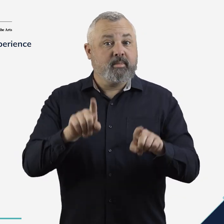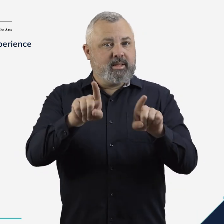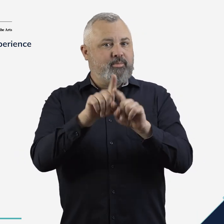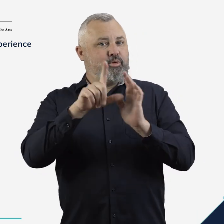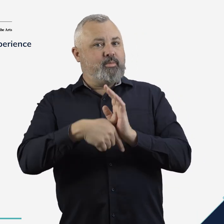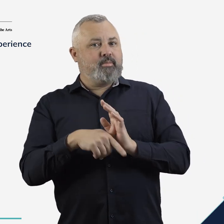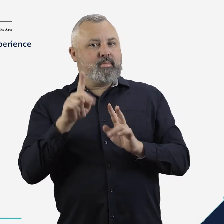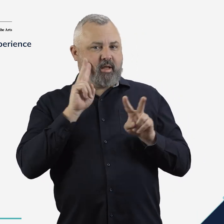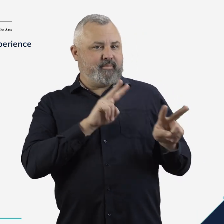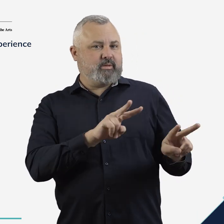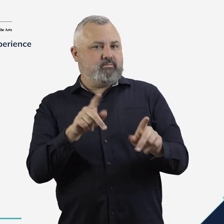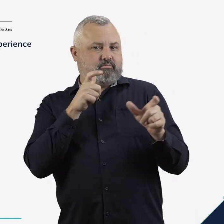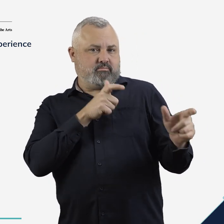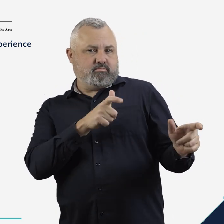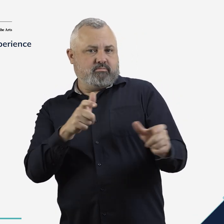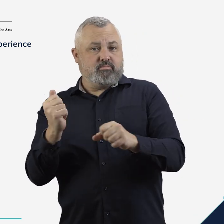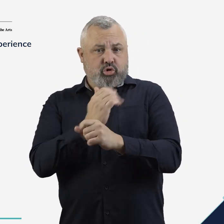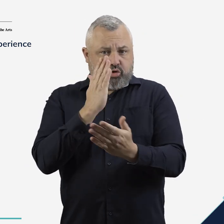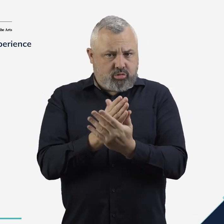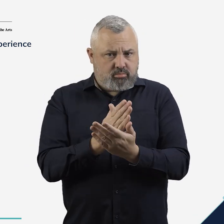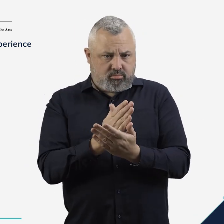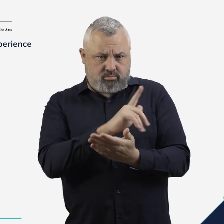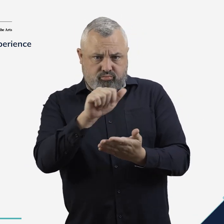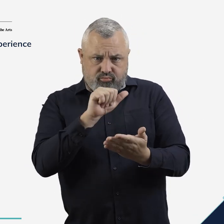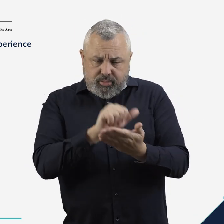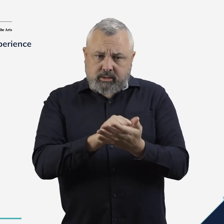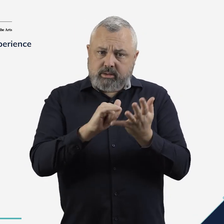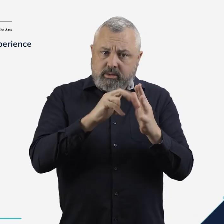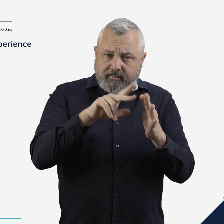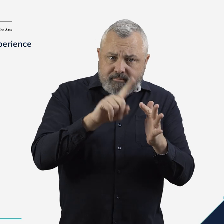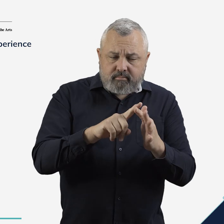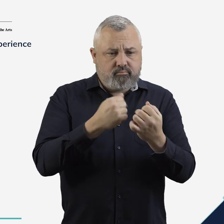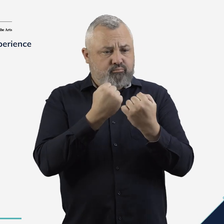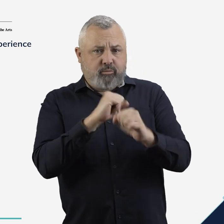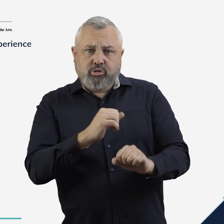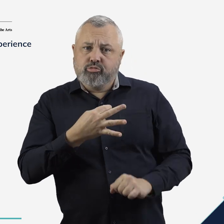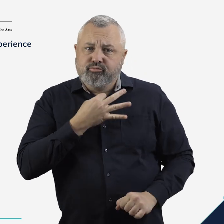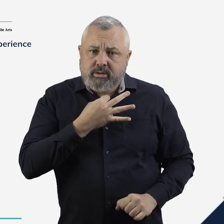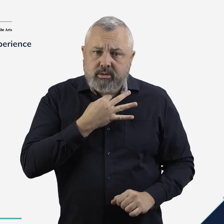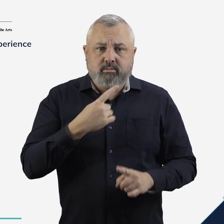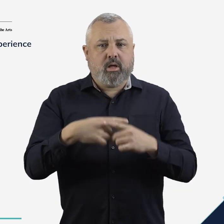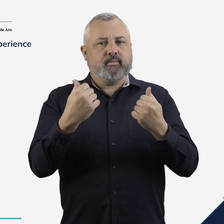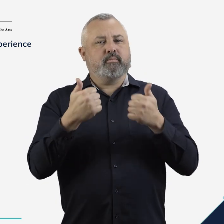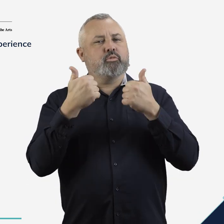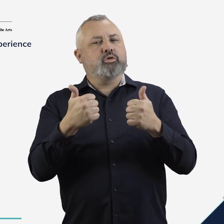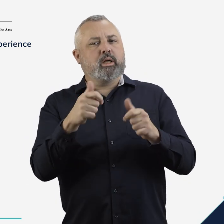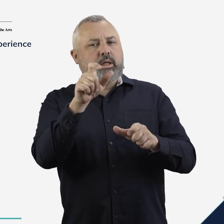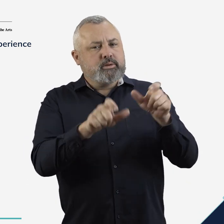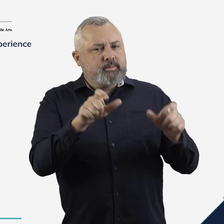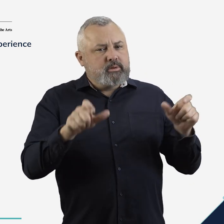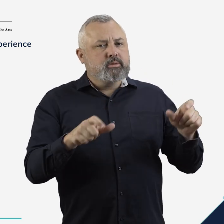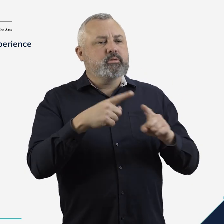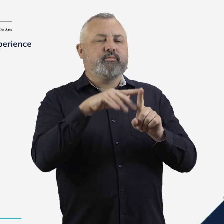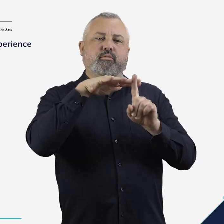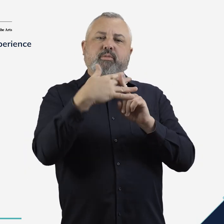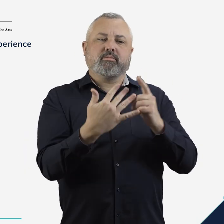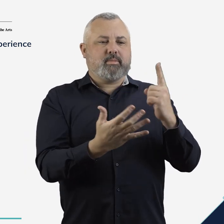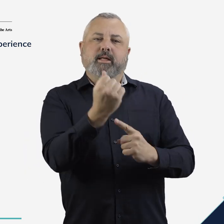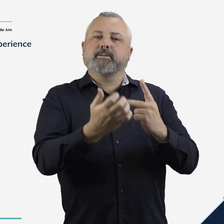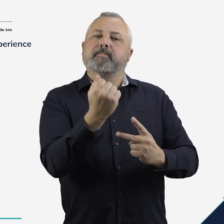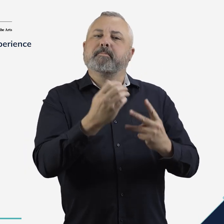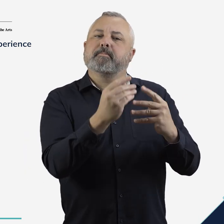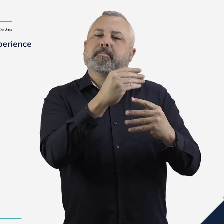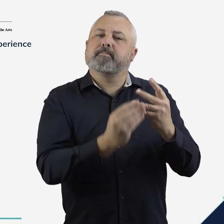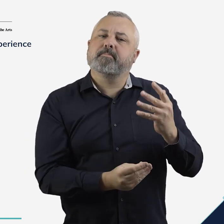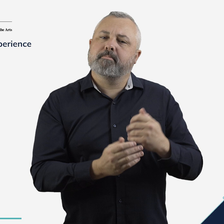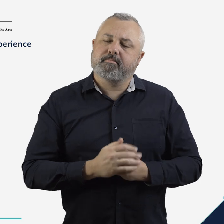while regulating the sector to ensure appropriate safety, security, consumer and environmental outcomes.